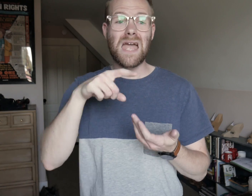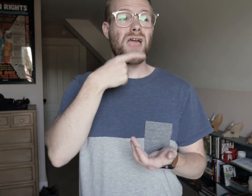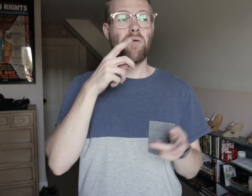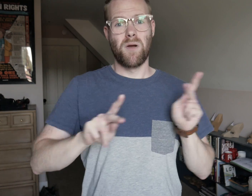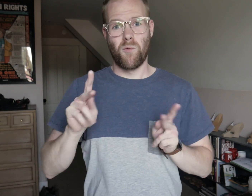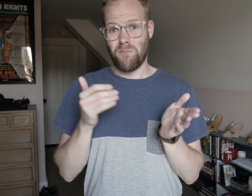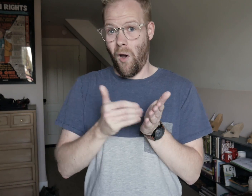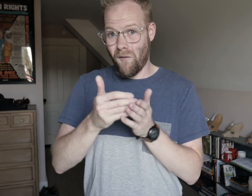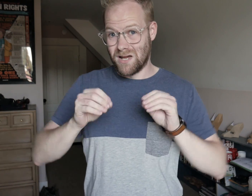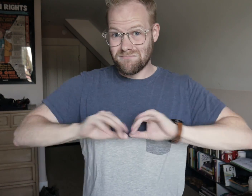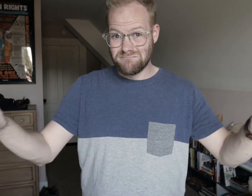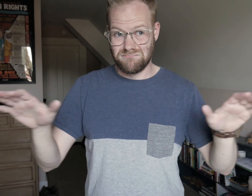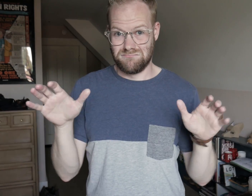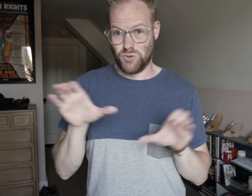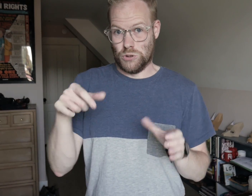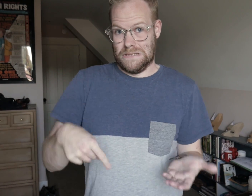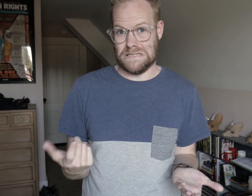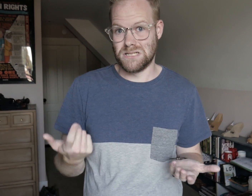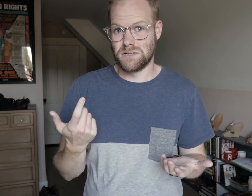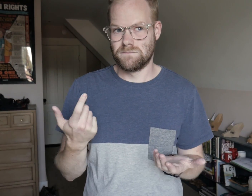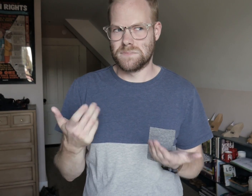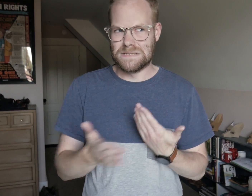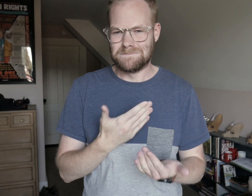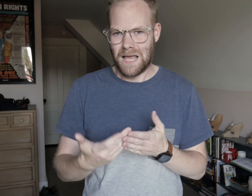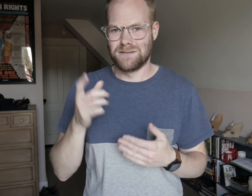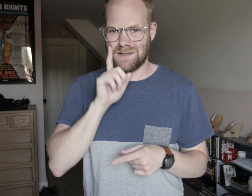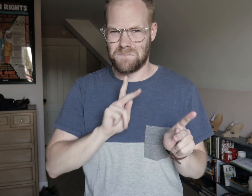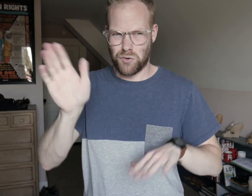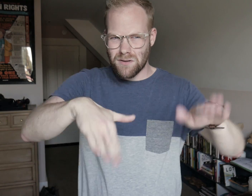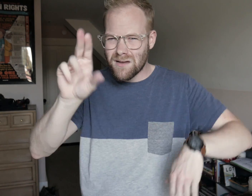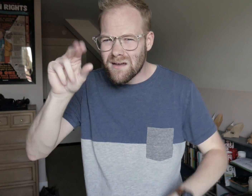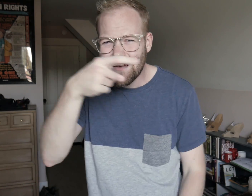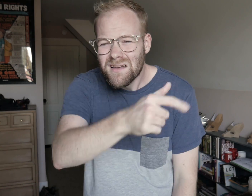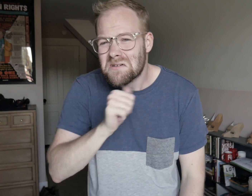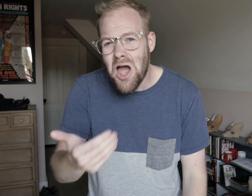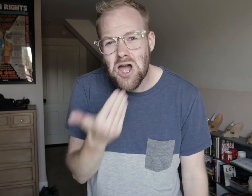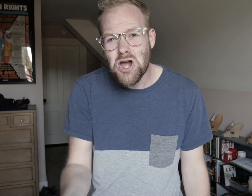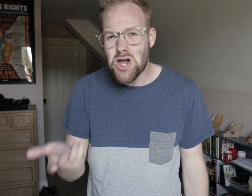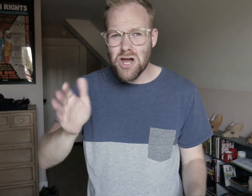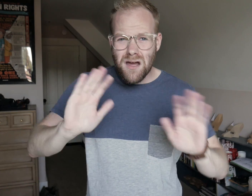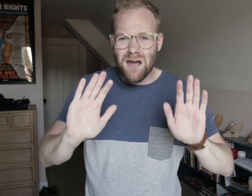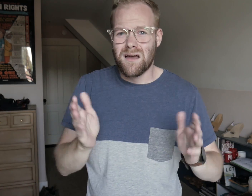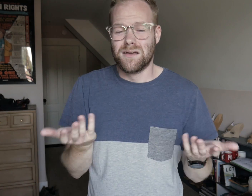Hearing people often go viral doing this, despite deaf people saying they’re not good.